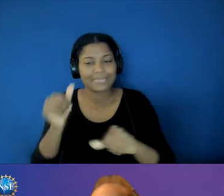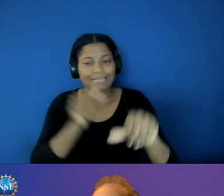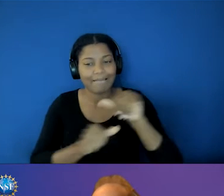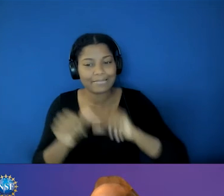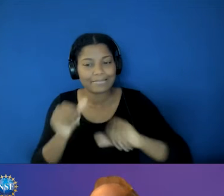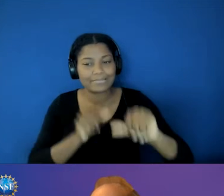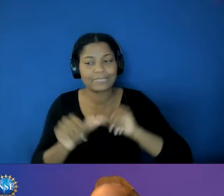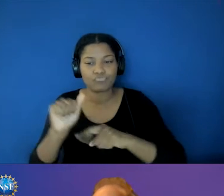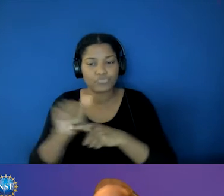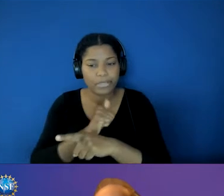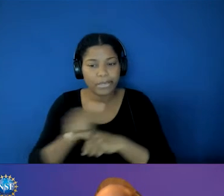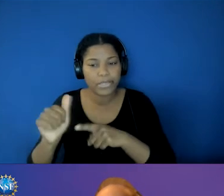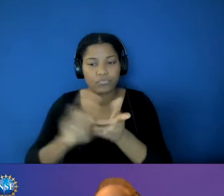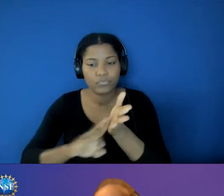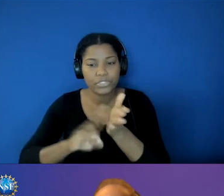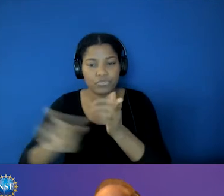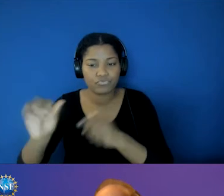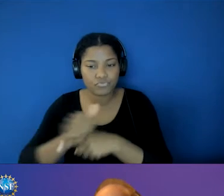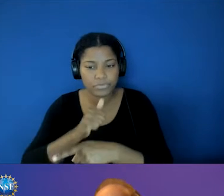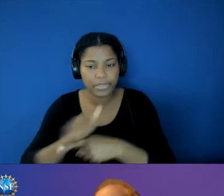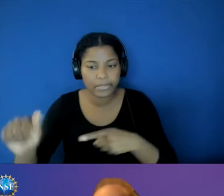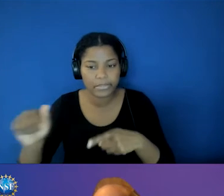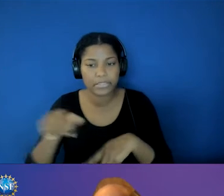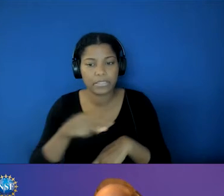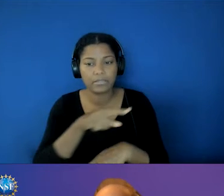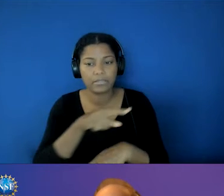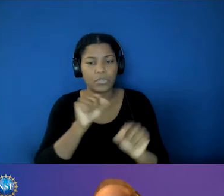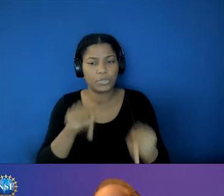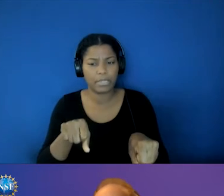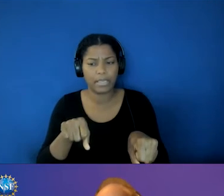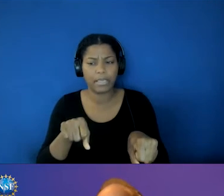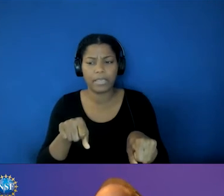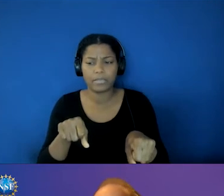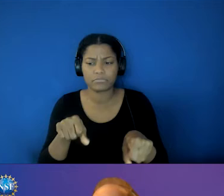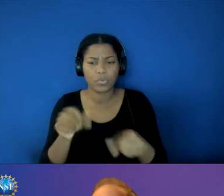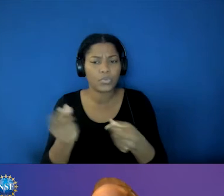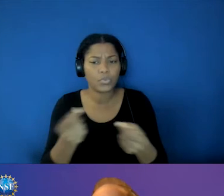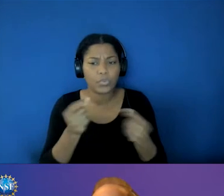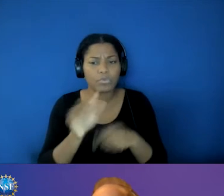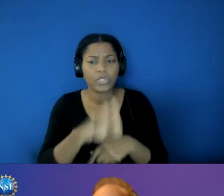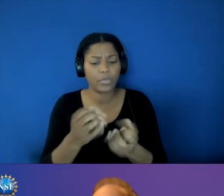training, research training that you are able to do with your instrument, and why it is that you are the ones,